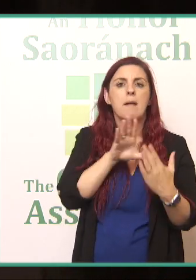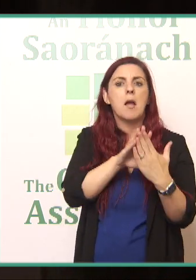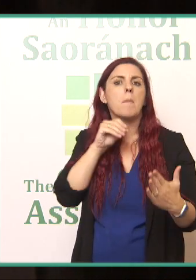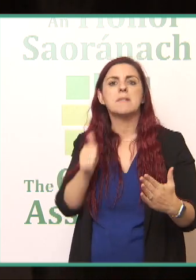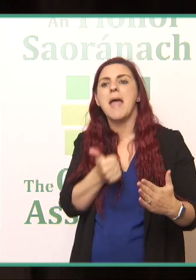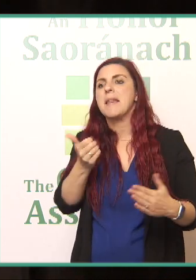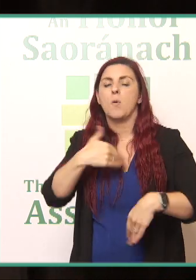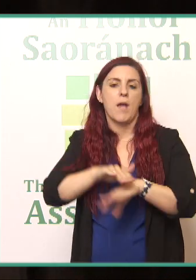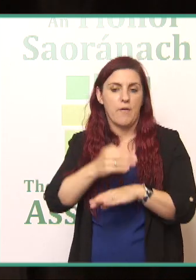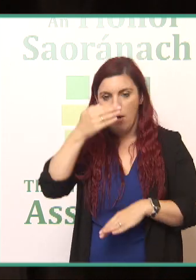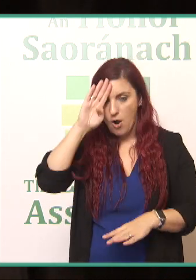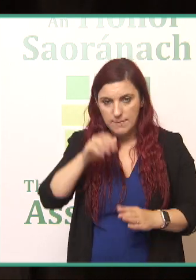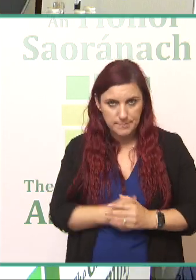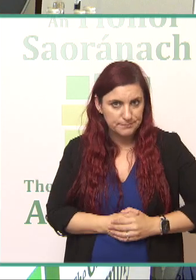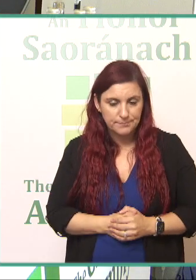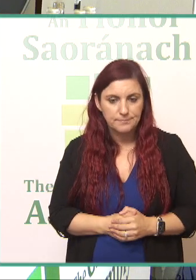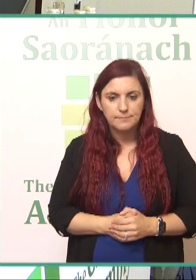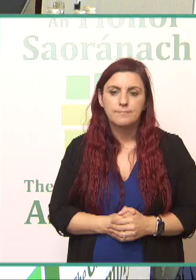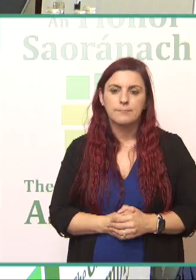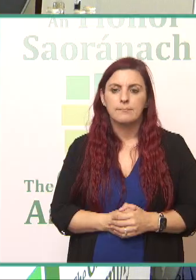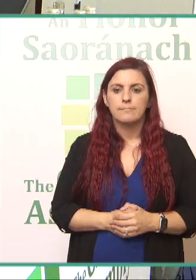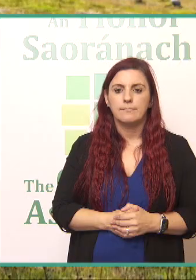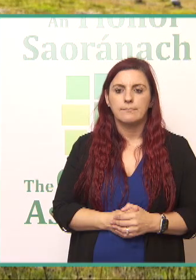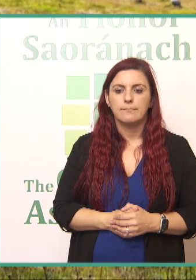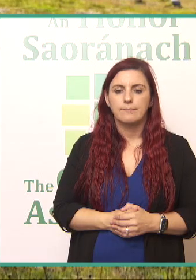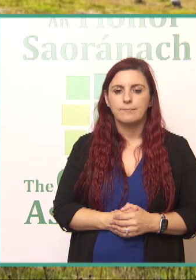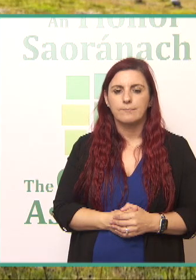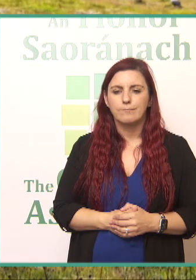anywhere in Ireland or anywhere in the world and what I'm very proud of is is our Winters